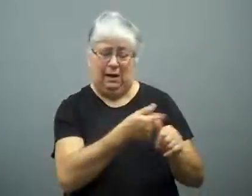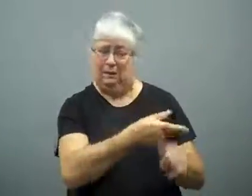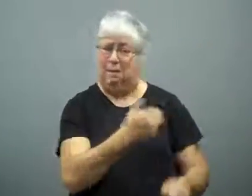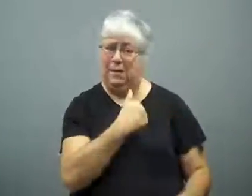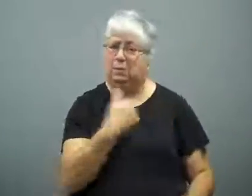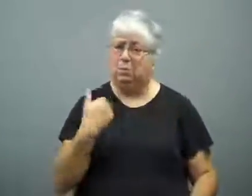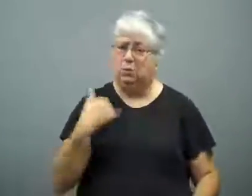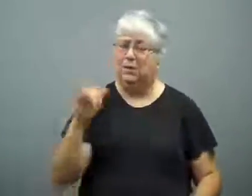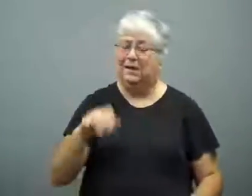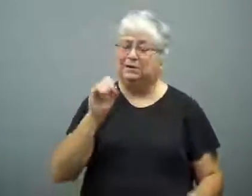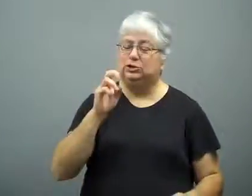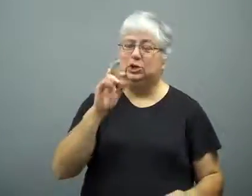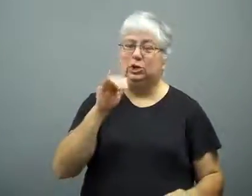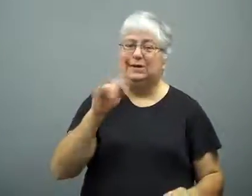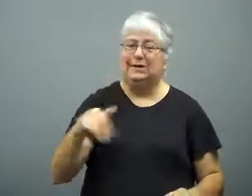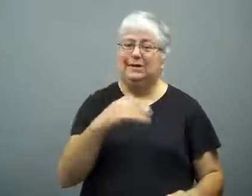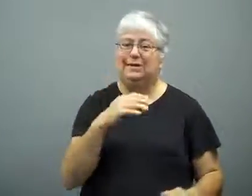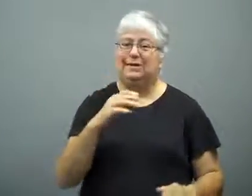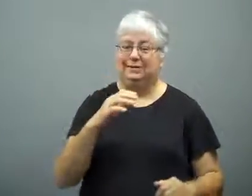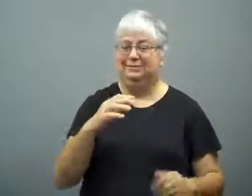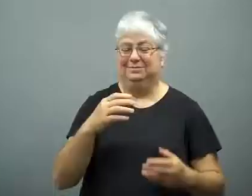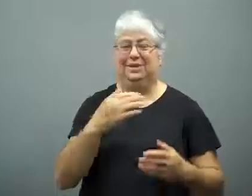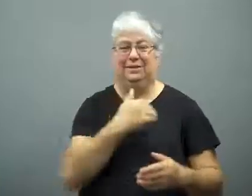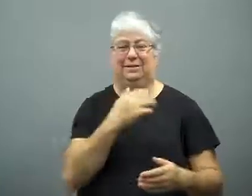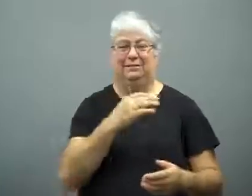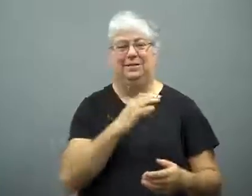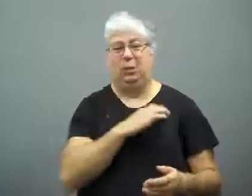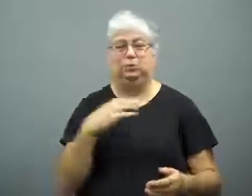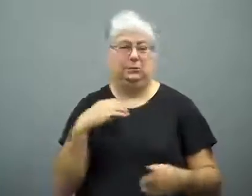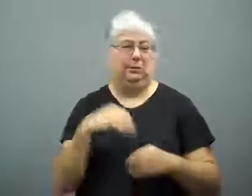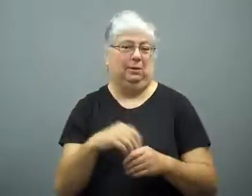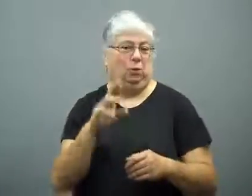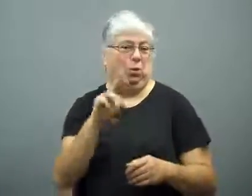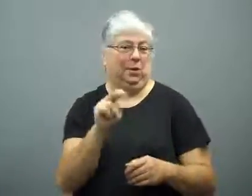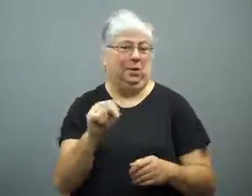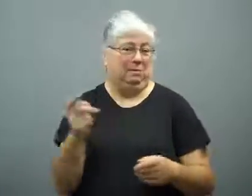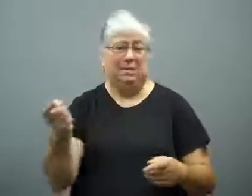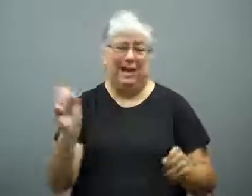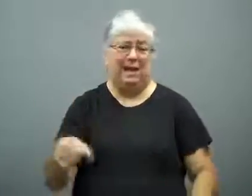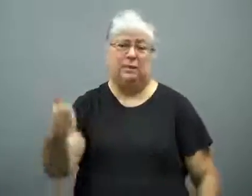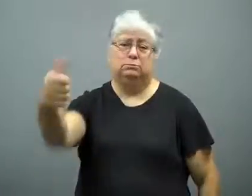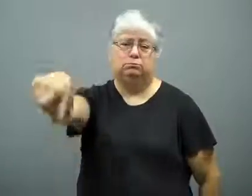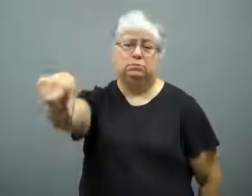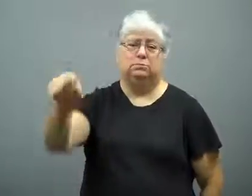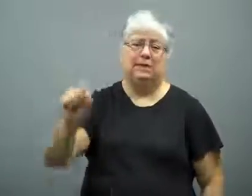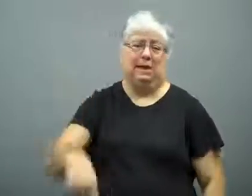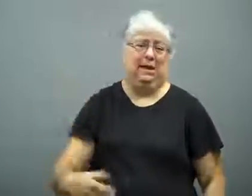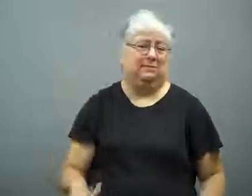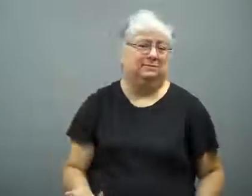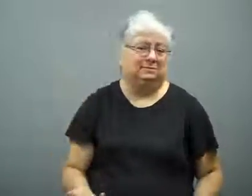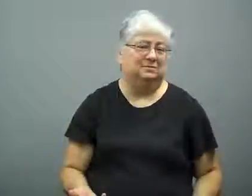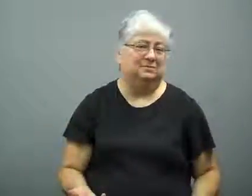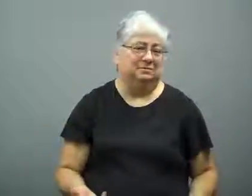It's a member of the UN Security Council, and has veto power.